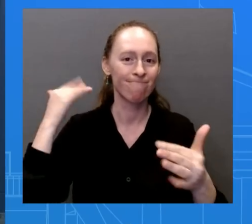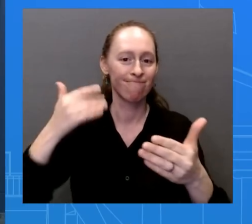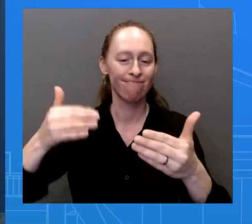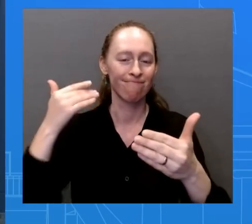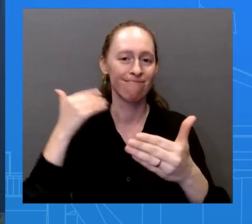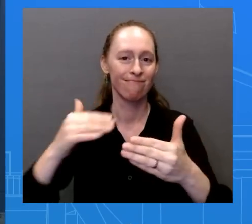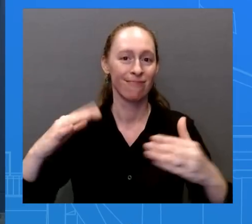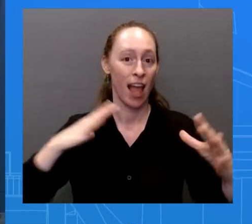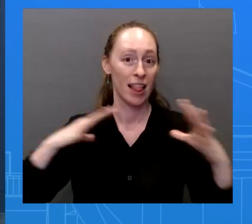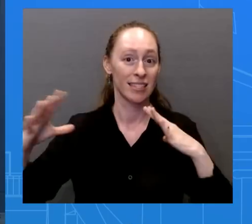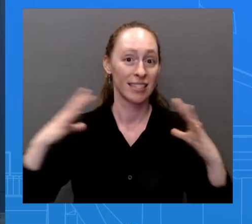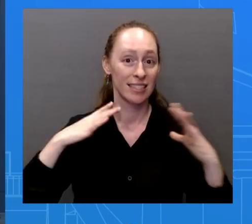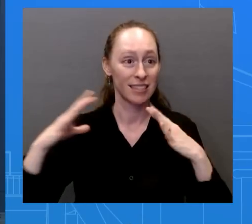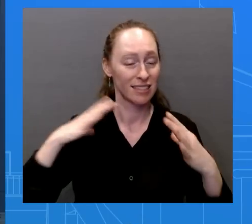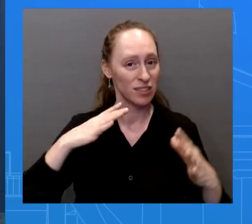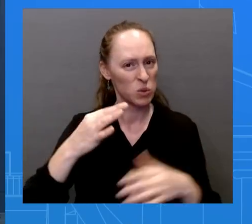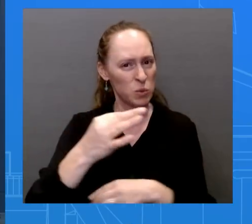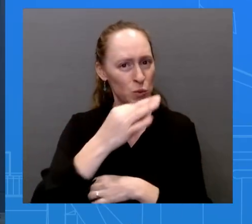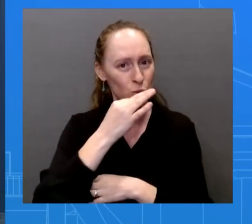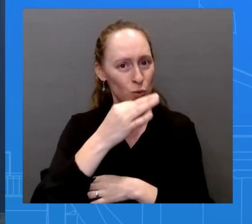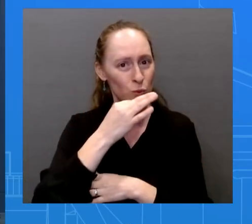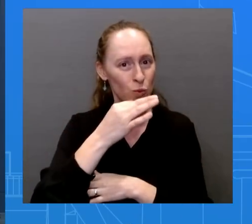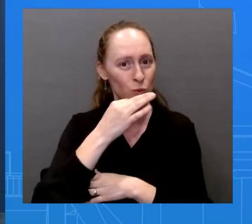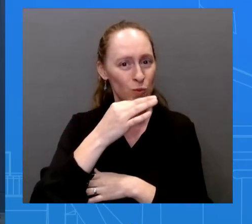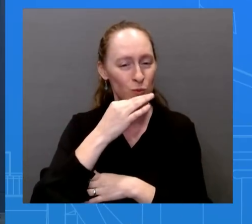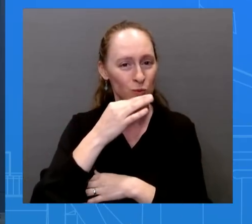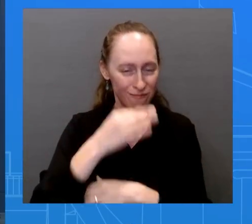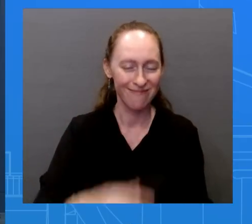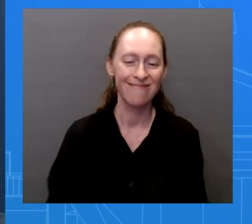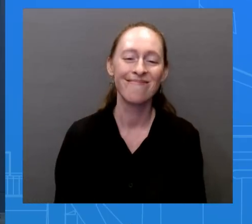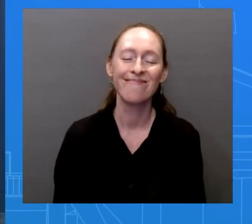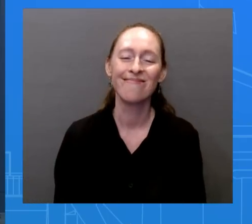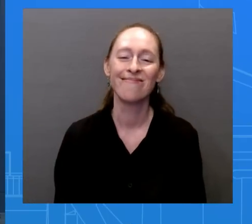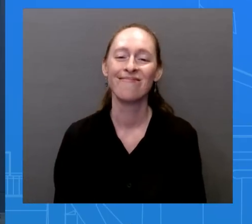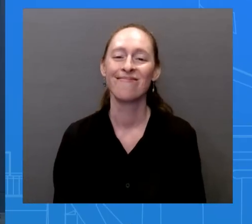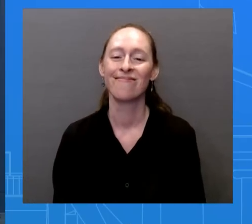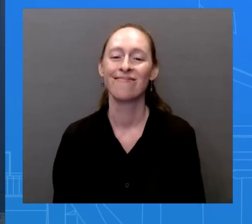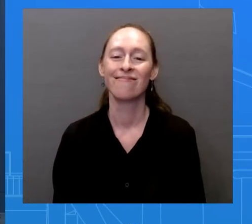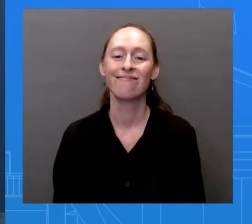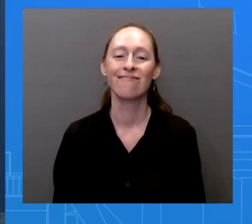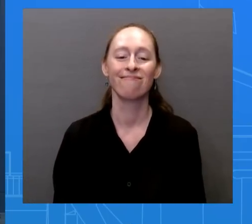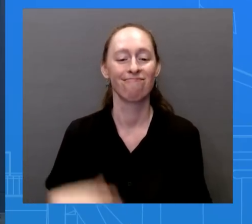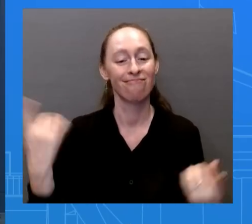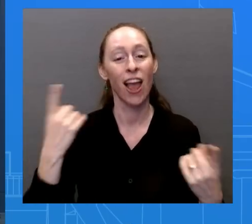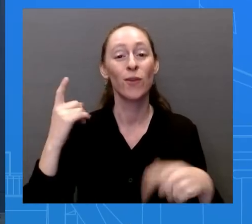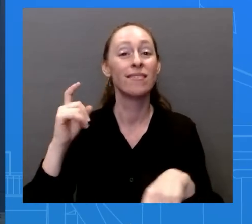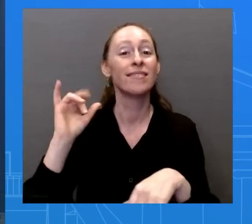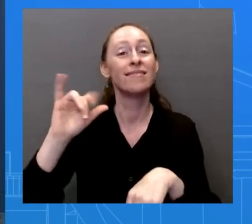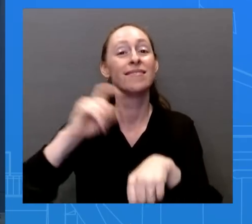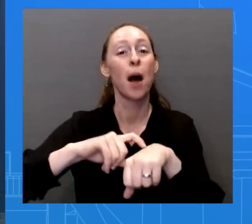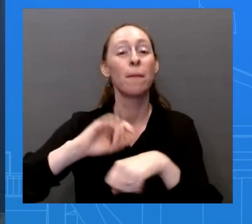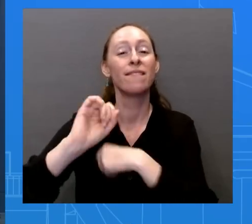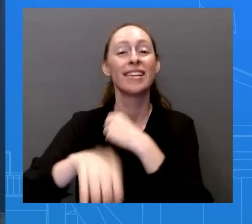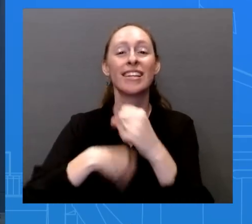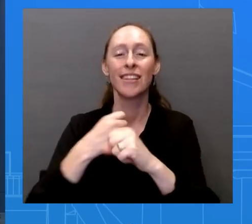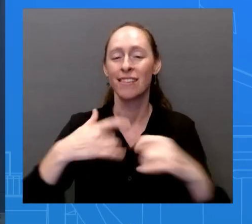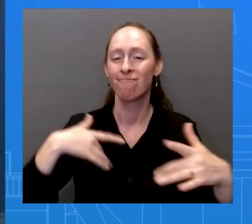And we're all looking forward to a really good holiday season. The challenge with holiday seasons every year is it's also